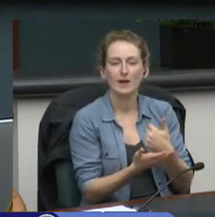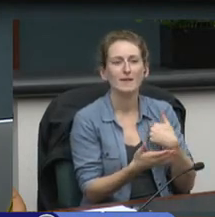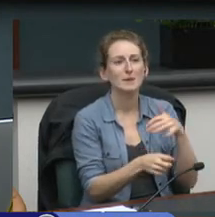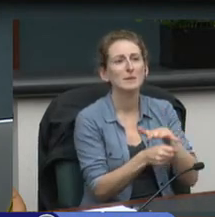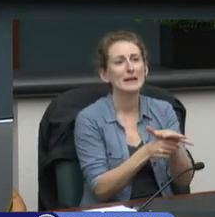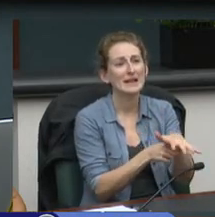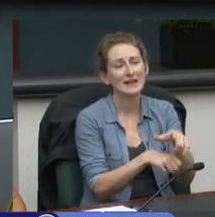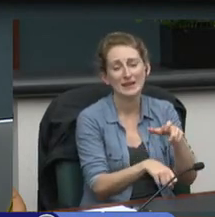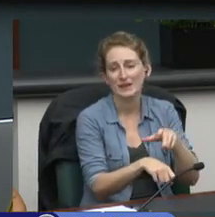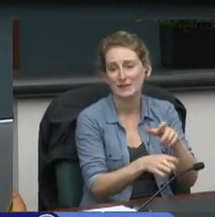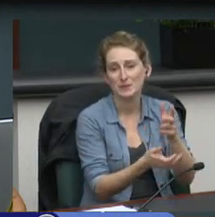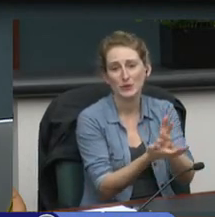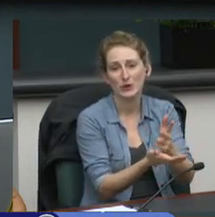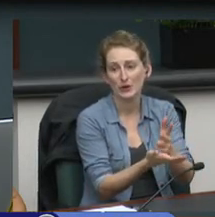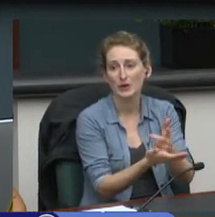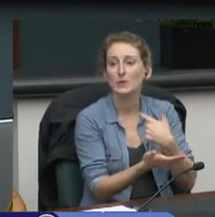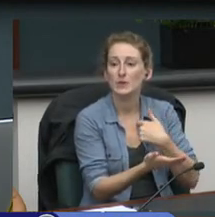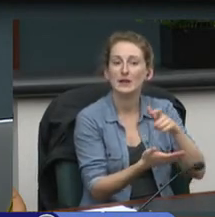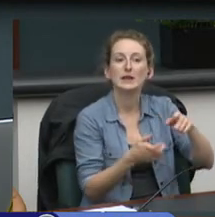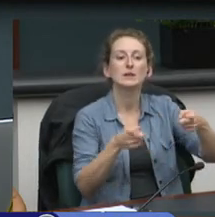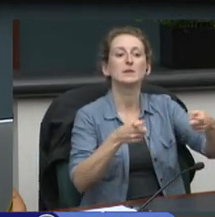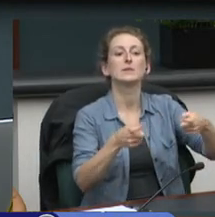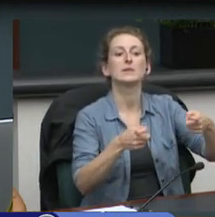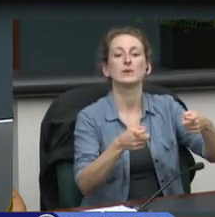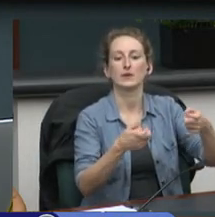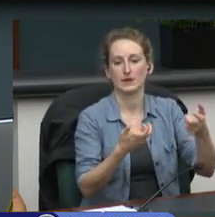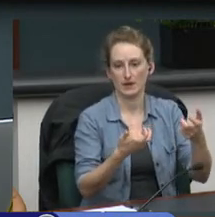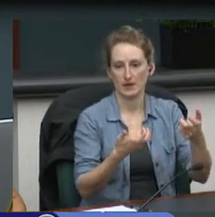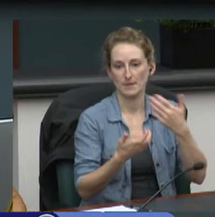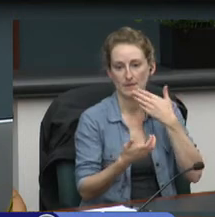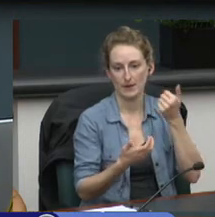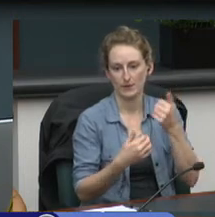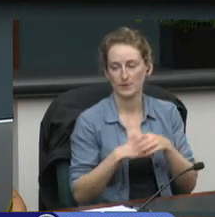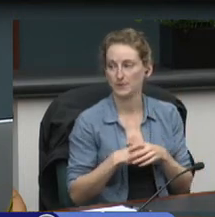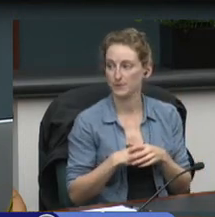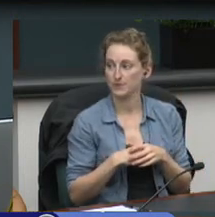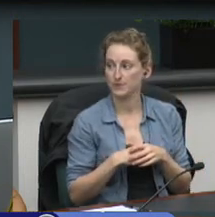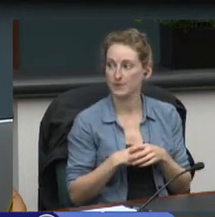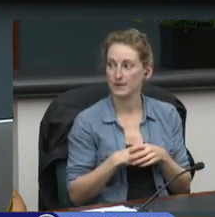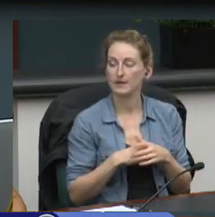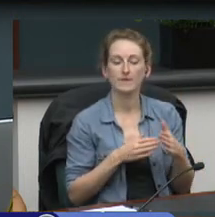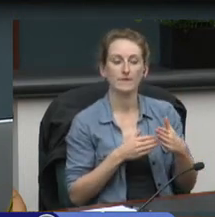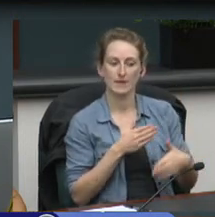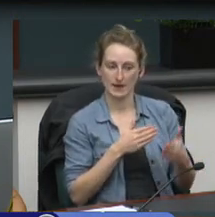anymore we need to regulate what we have better finally will this will save for